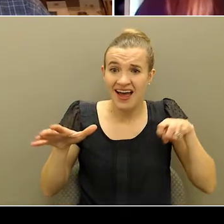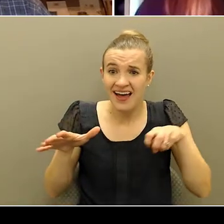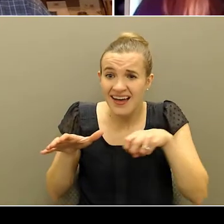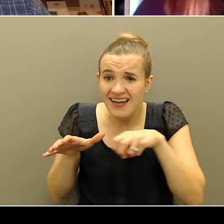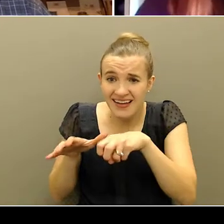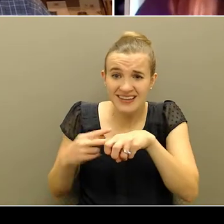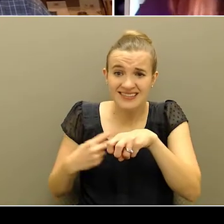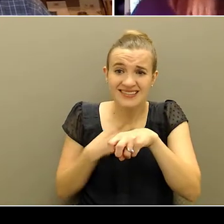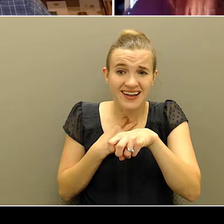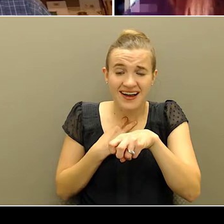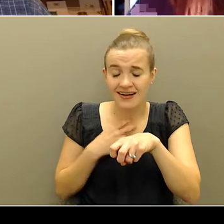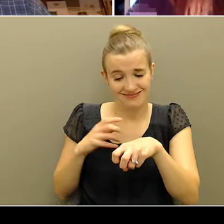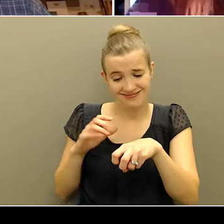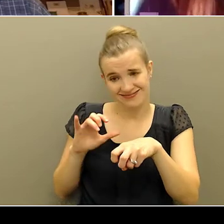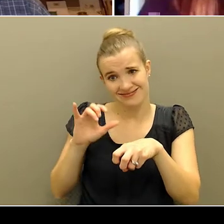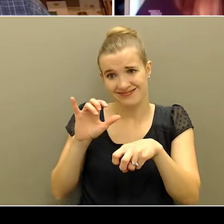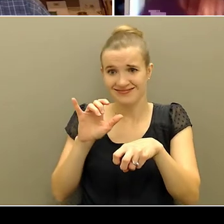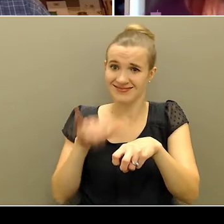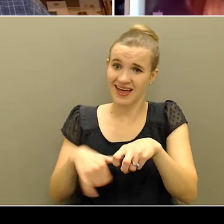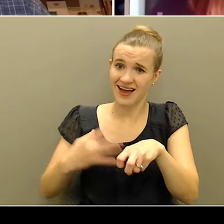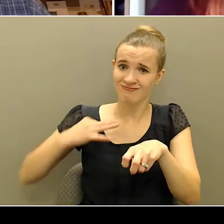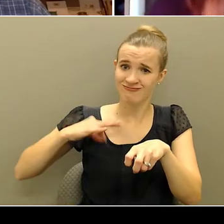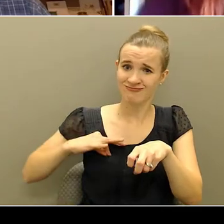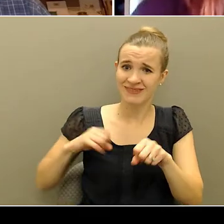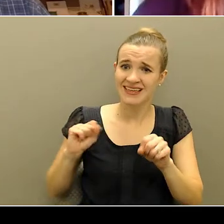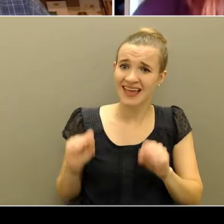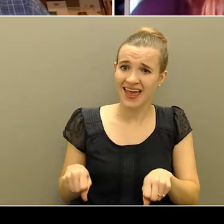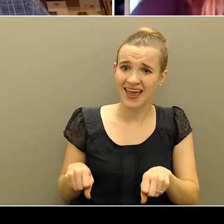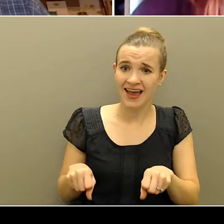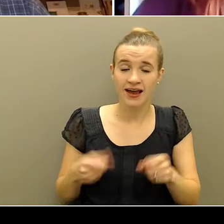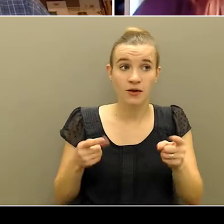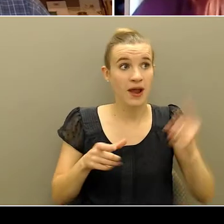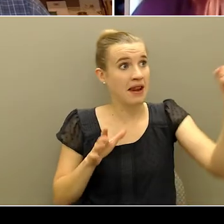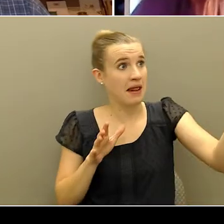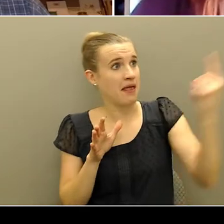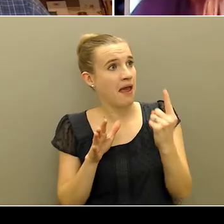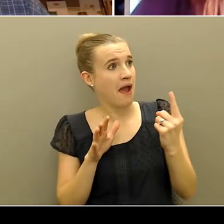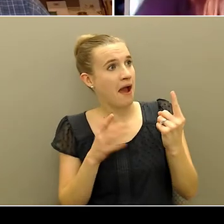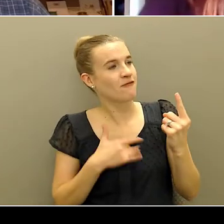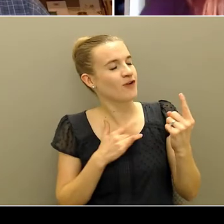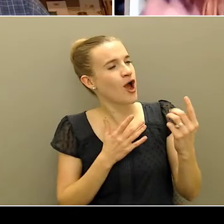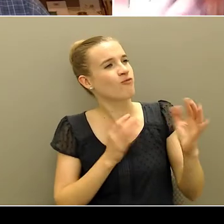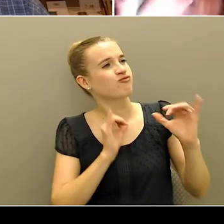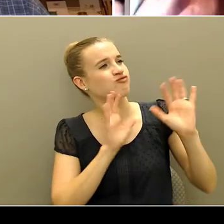people. I don't mind getting stuck, because I feel like, one: I like to push